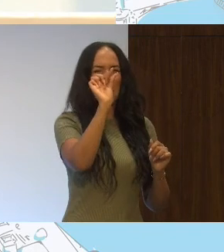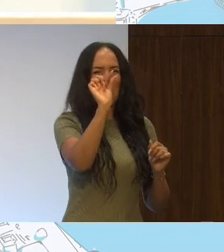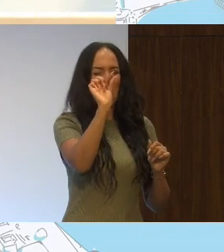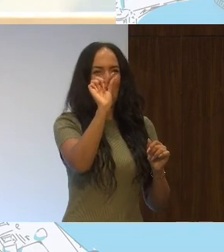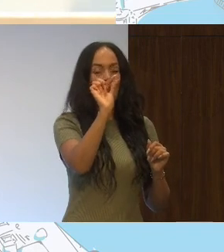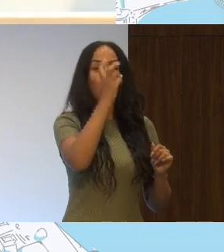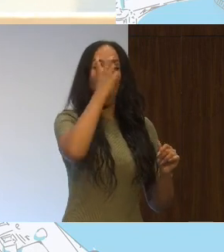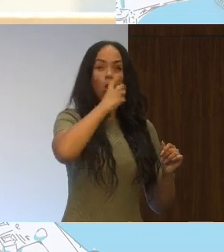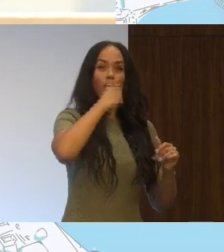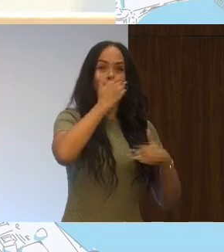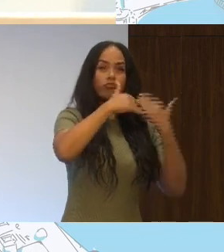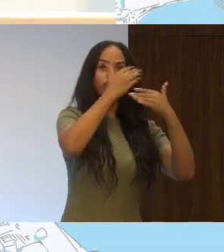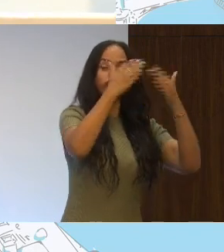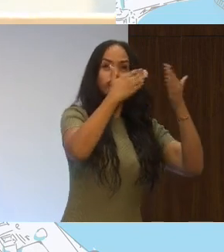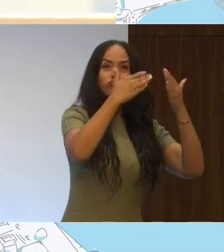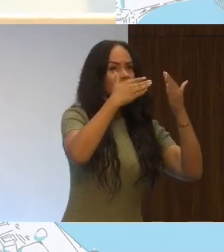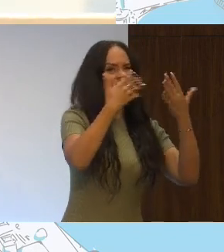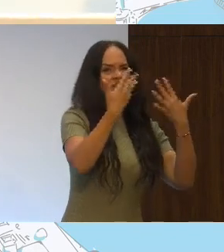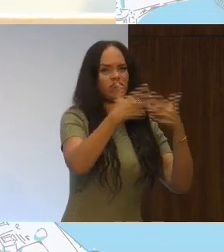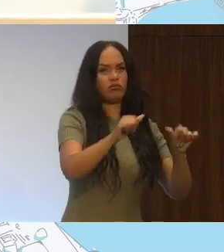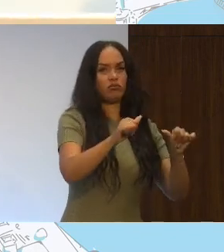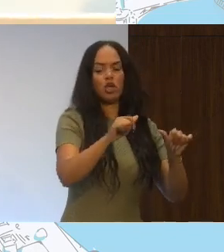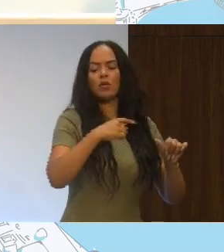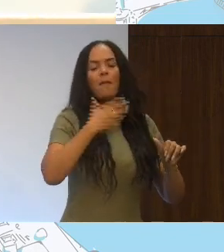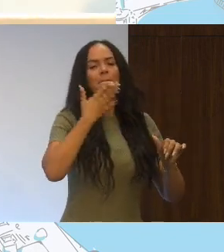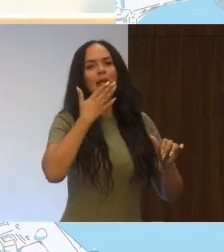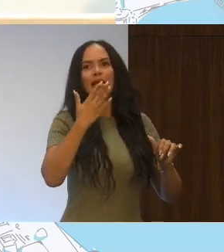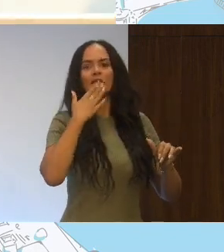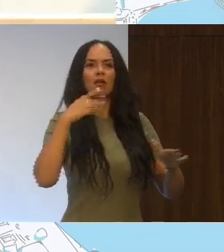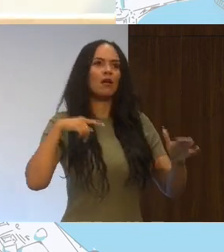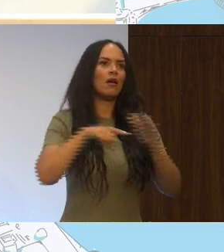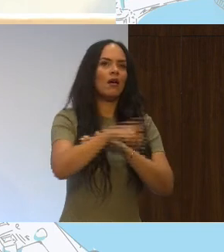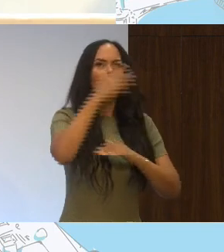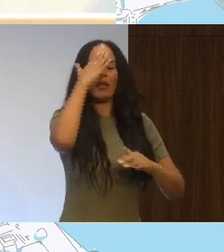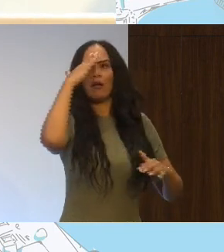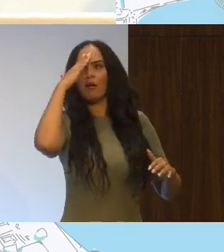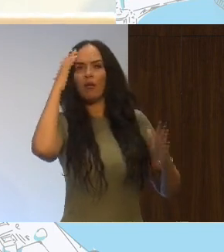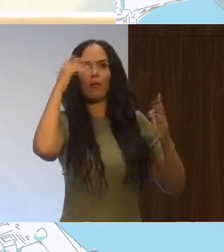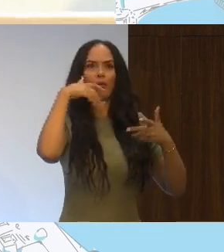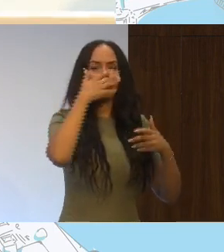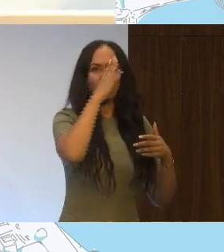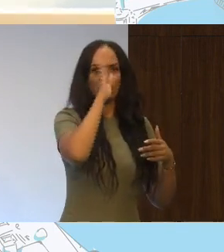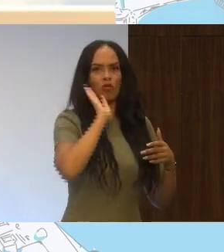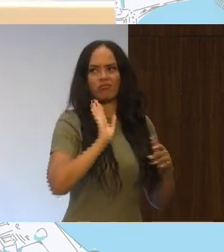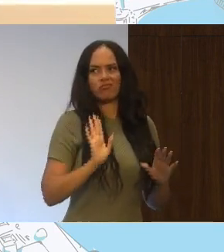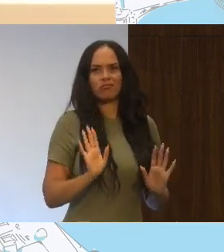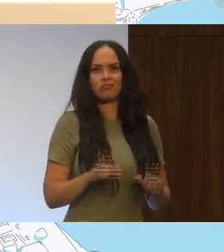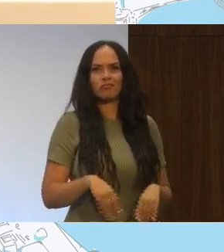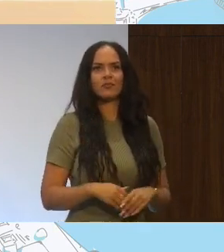So it's not walk away thinking stroke is a big deal. It's not not really migraine at all things. Okay.